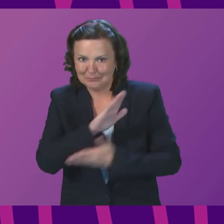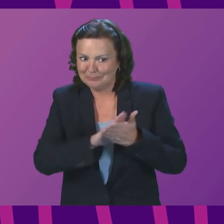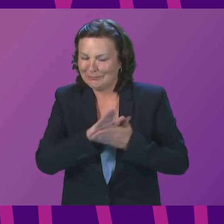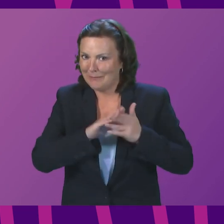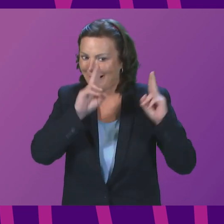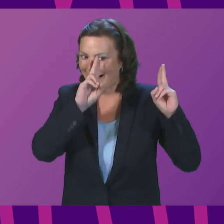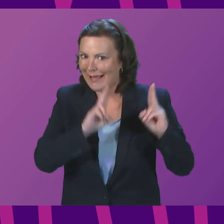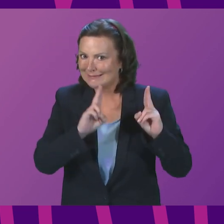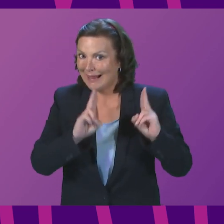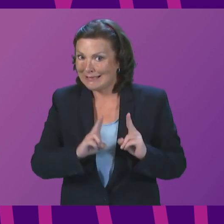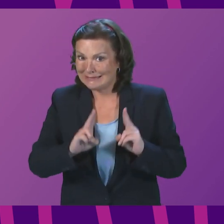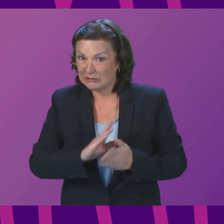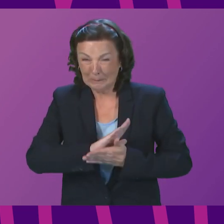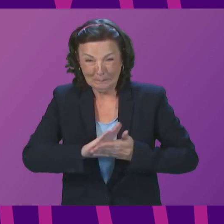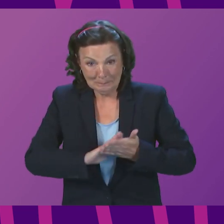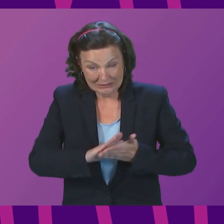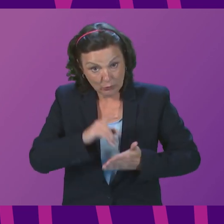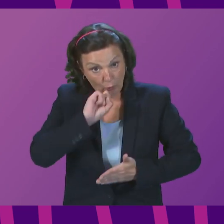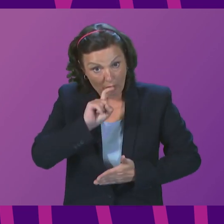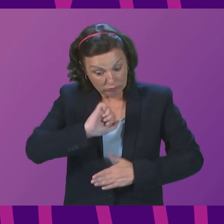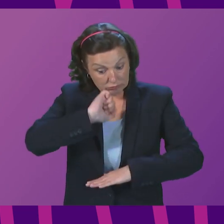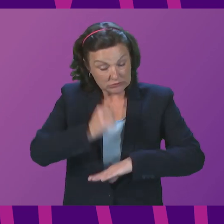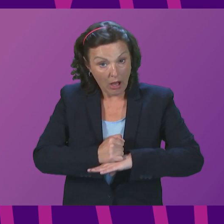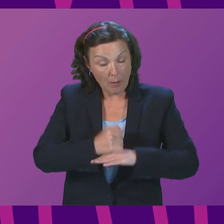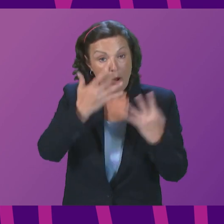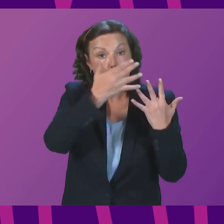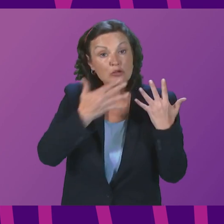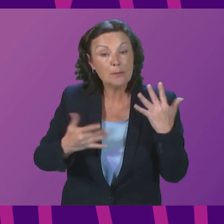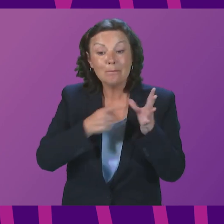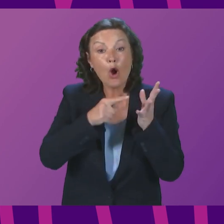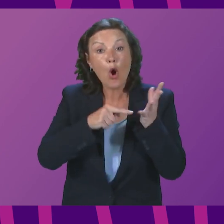Will the First Minister bring forward the autumn vaccination programme to the summer,